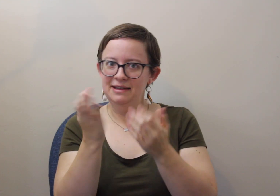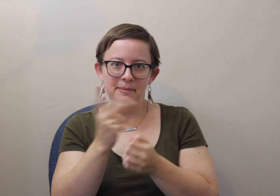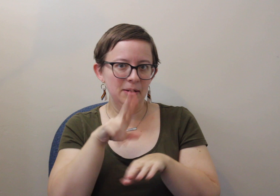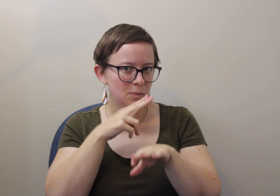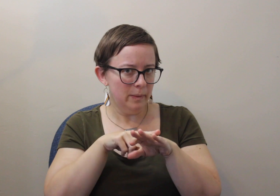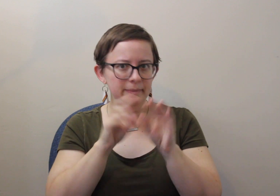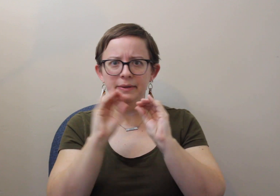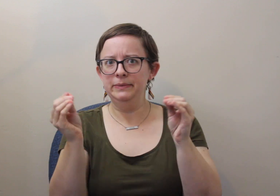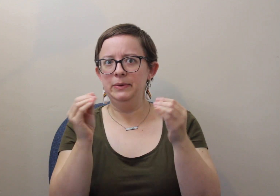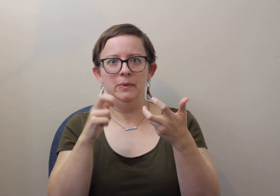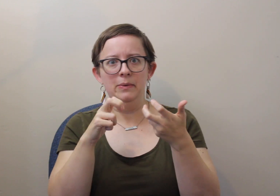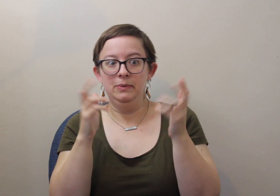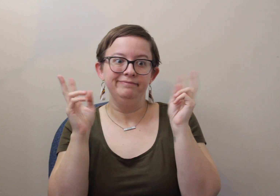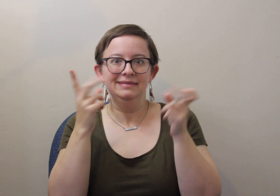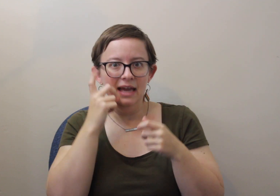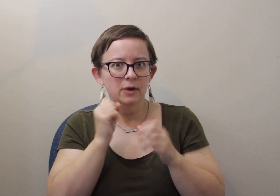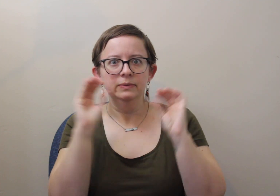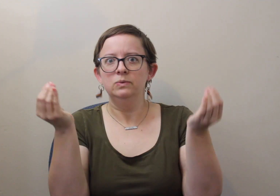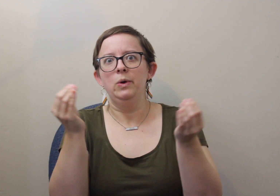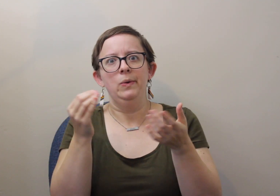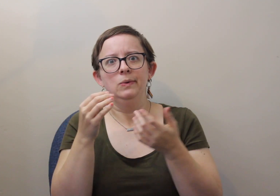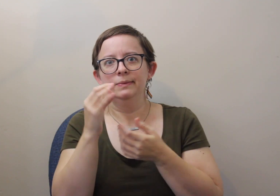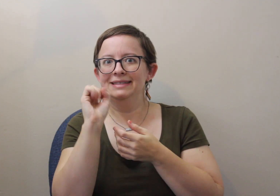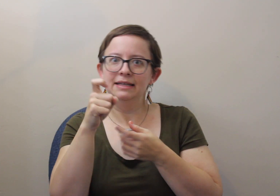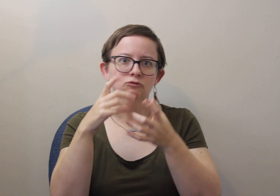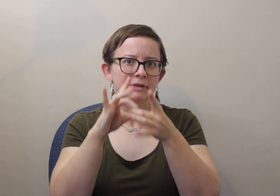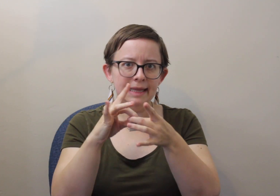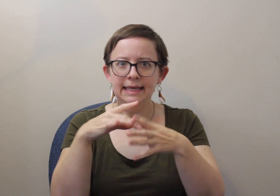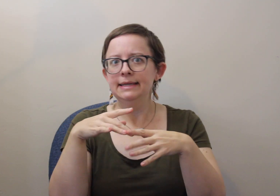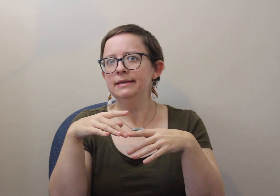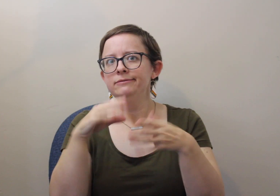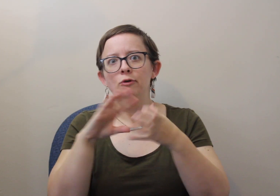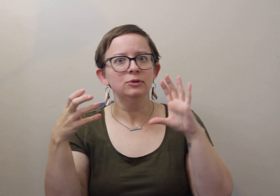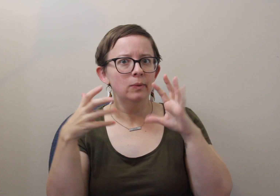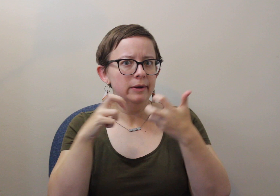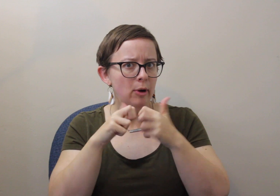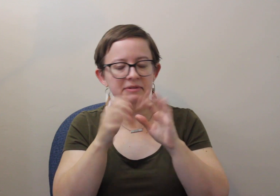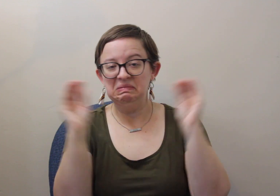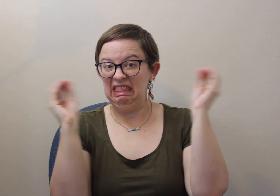yes, everything came back really normal. No Downs, no sex related chromosomal issues,